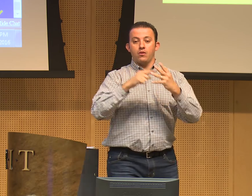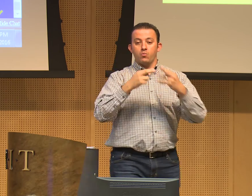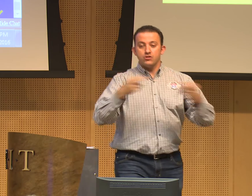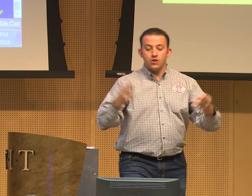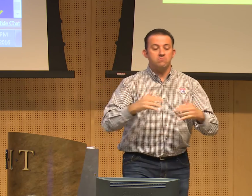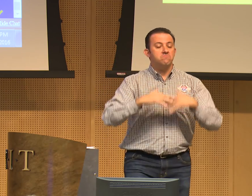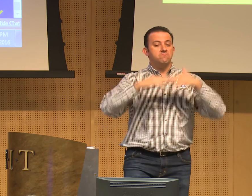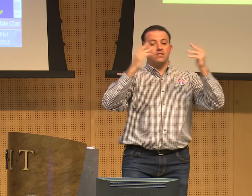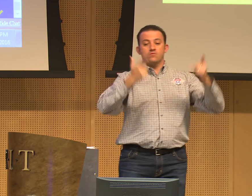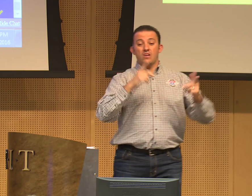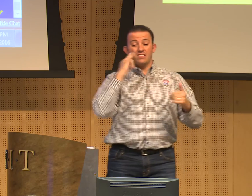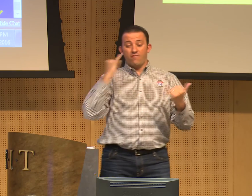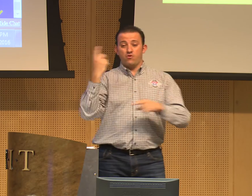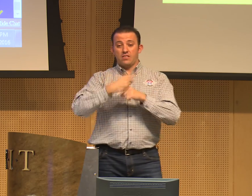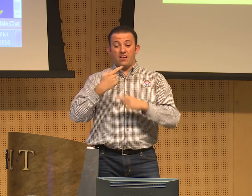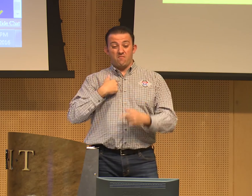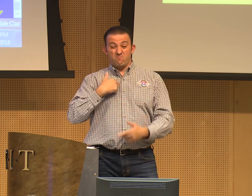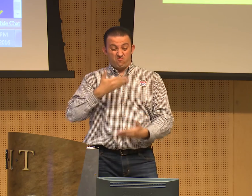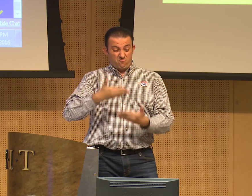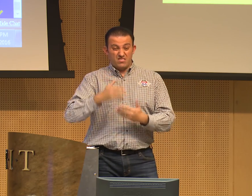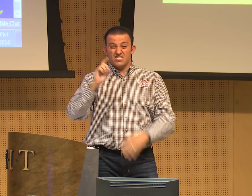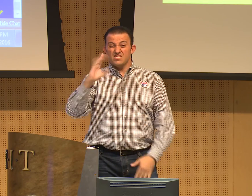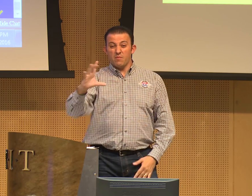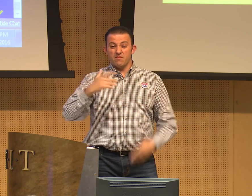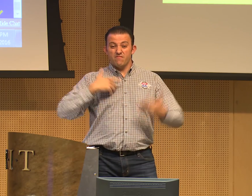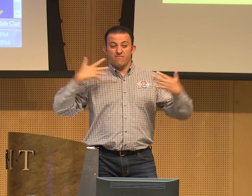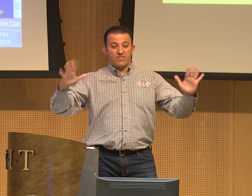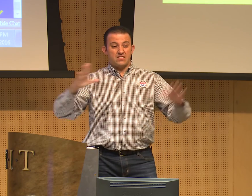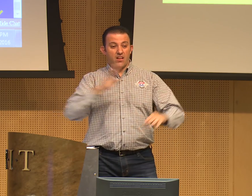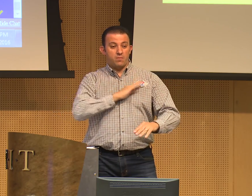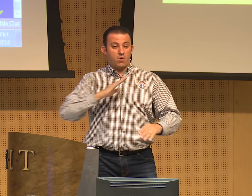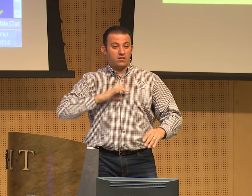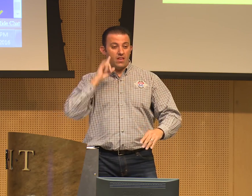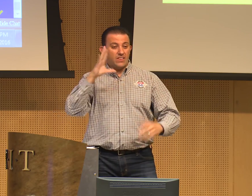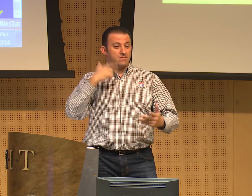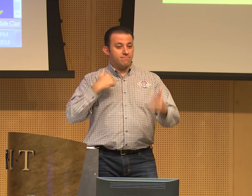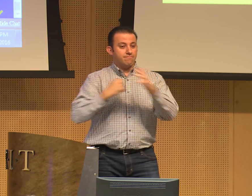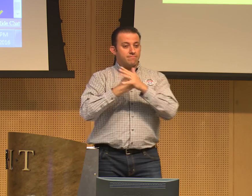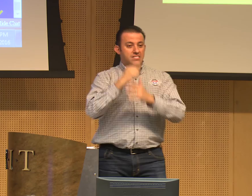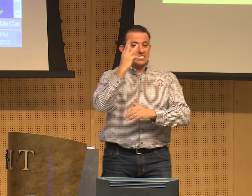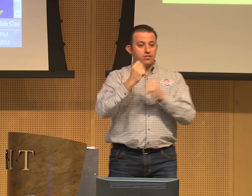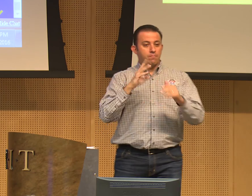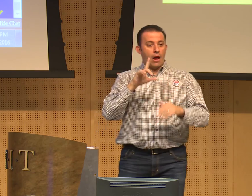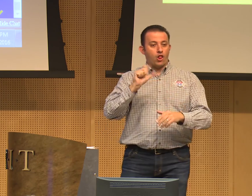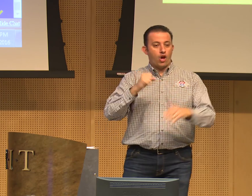They've got a great interpreting side of the house. Um, I will finish my term because of the bylaws.